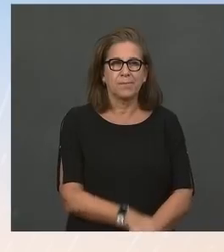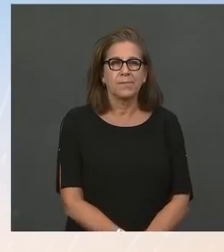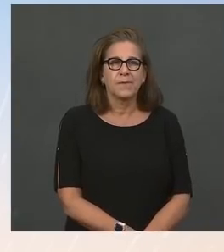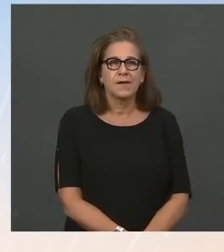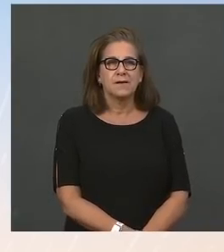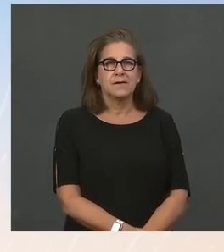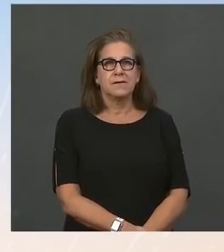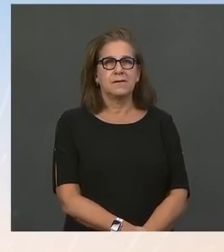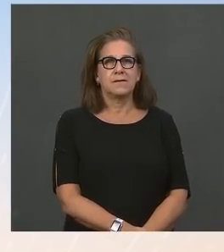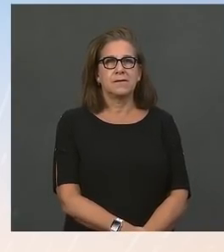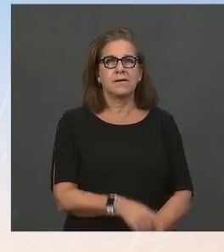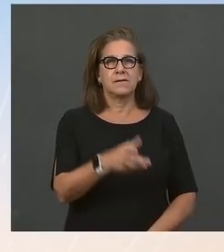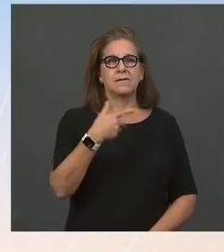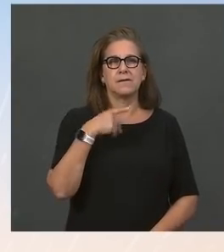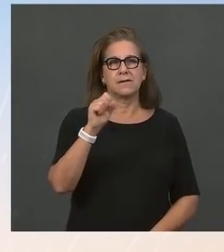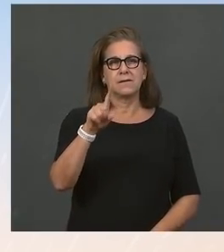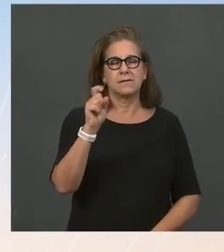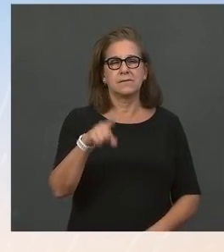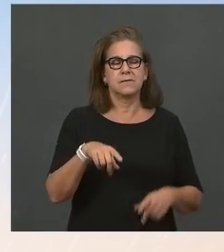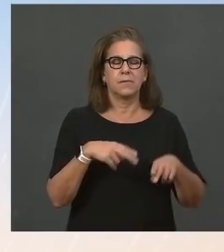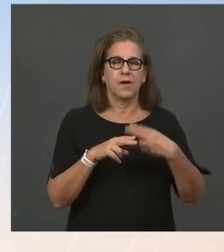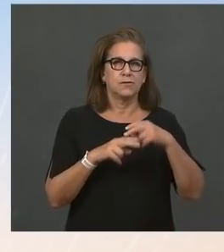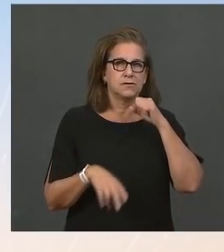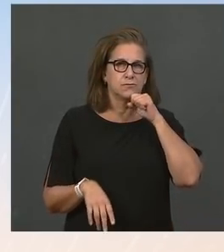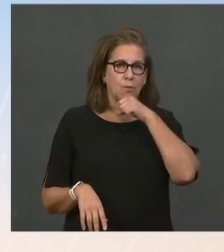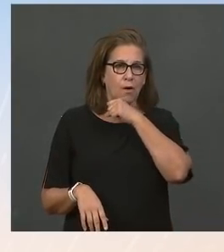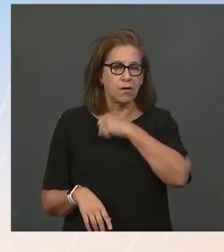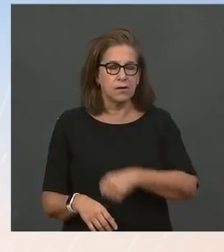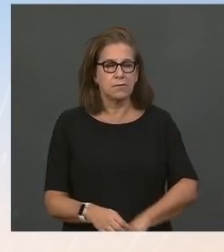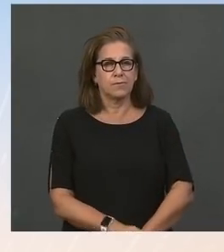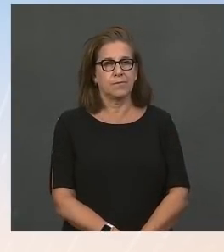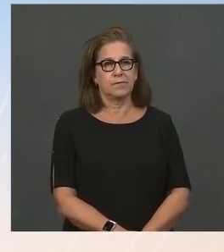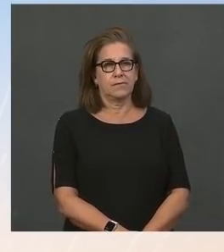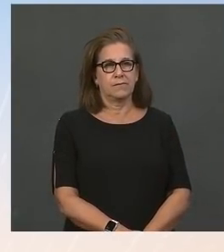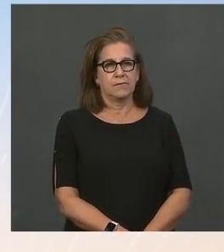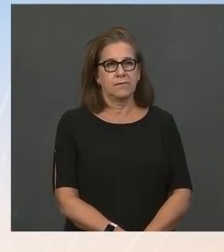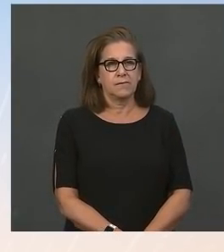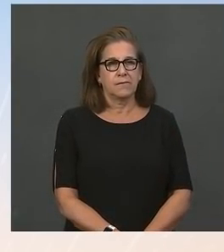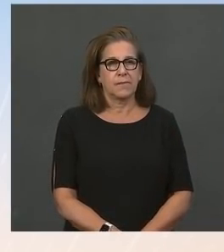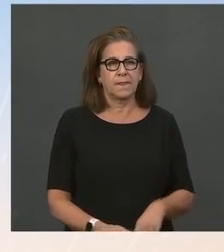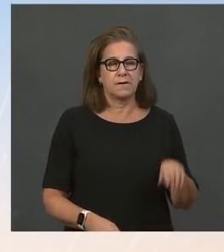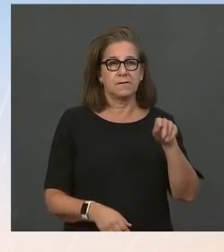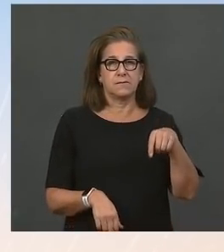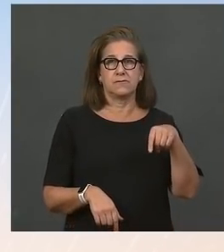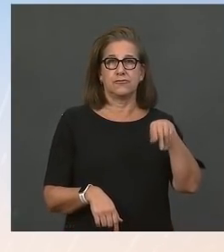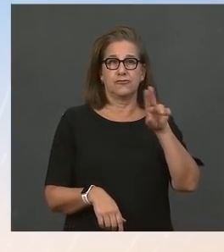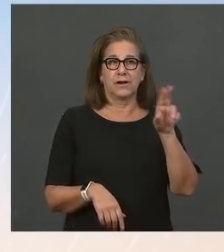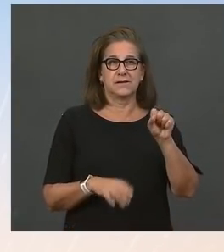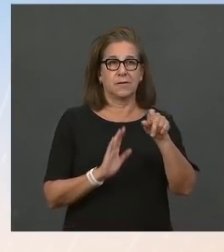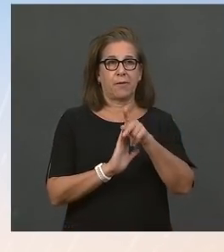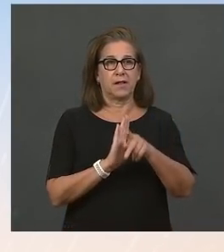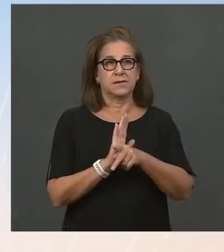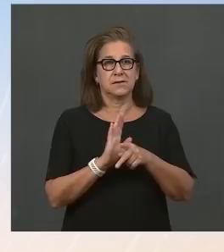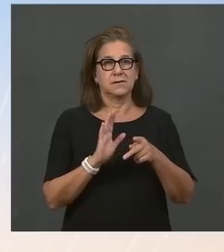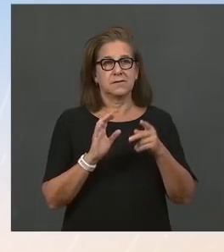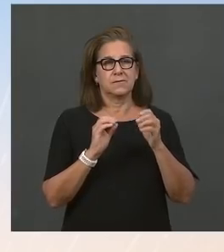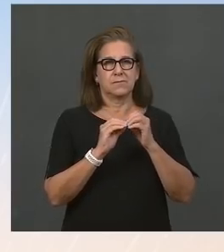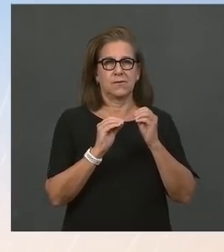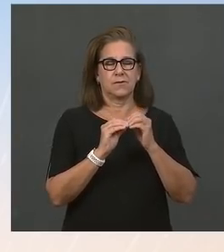the U.S. policy one of strategic ambiguity on this. He seemed pretty unambiguous with what he said last night.